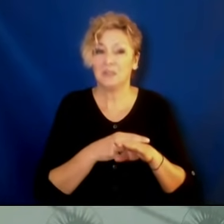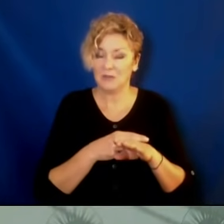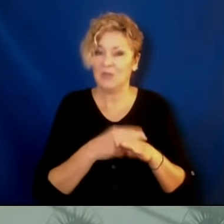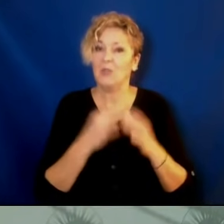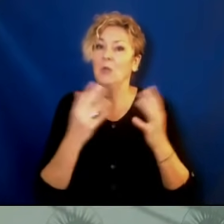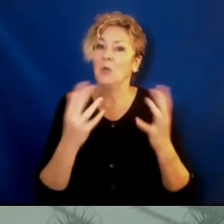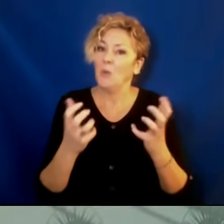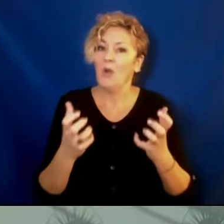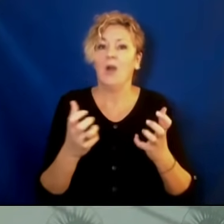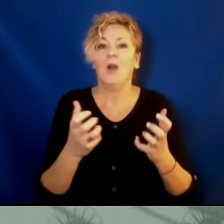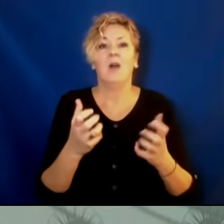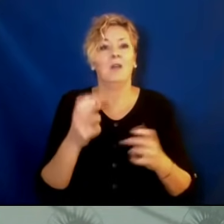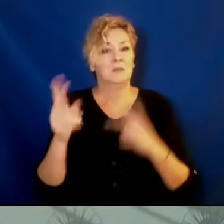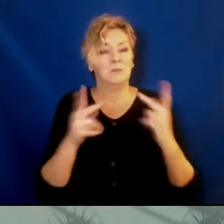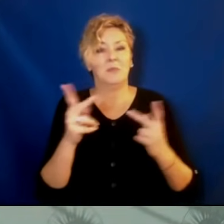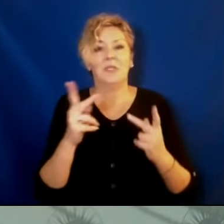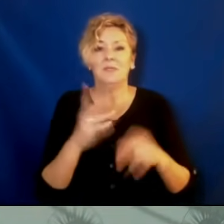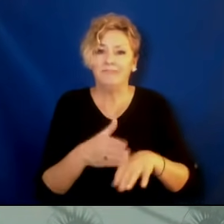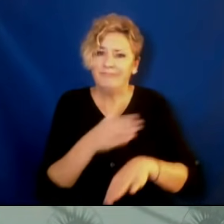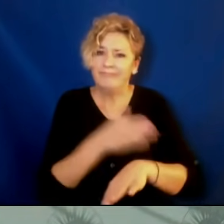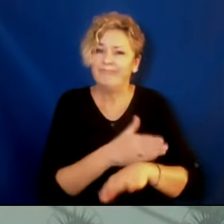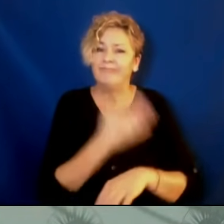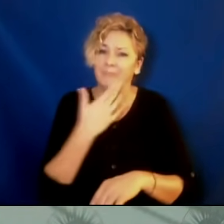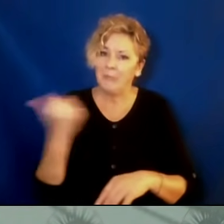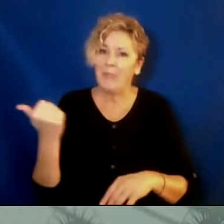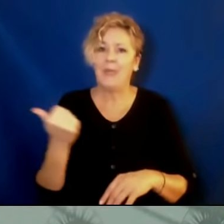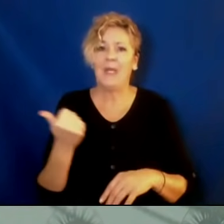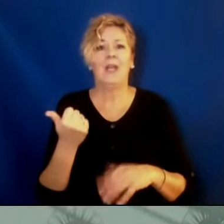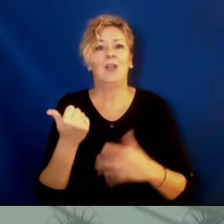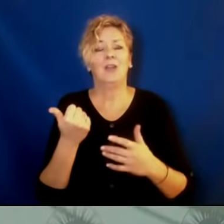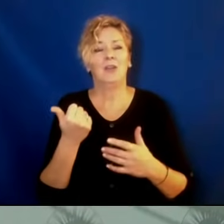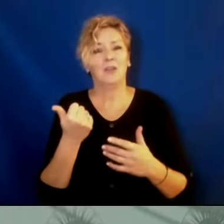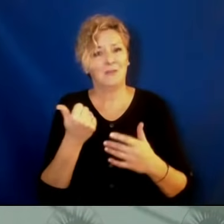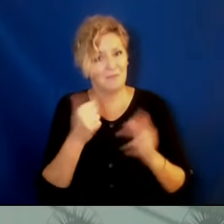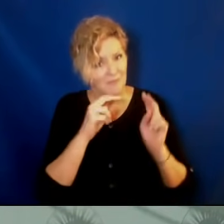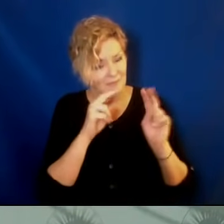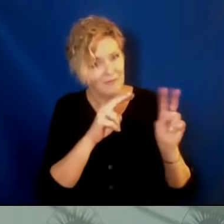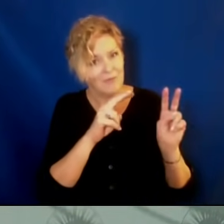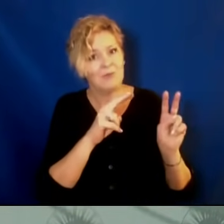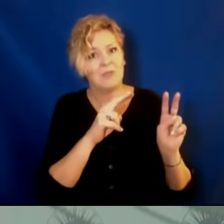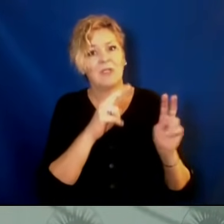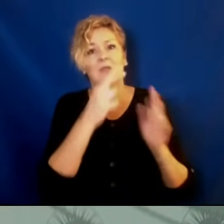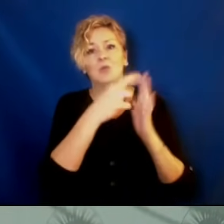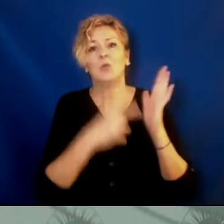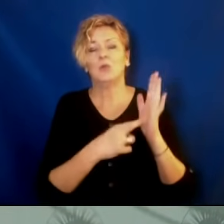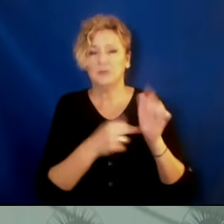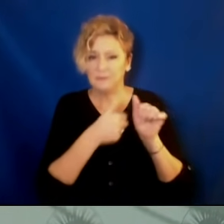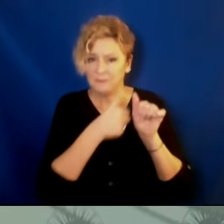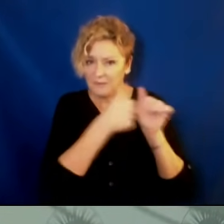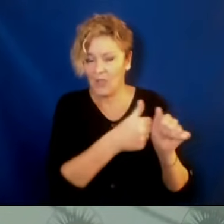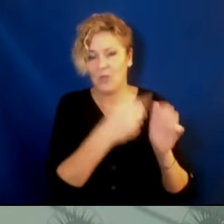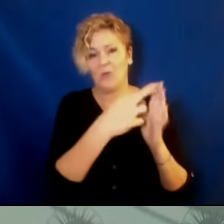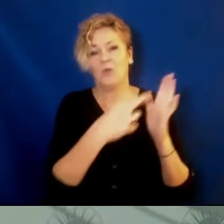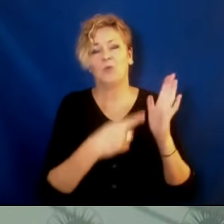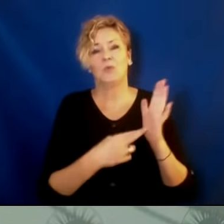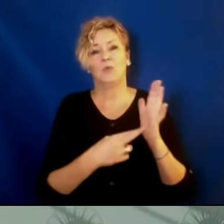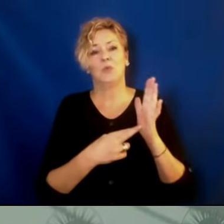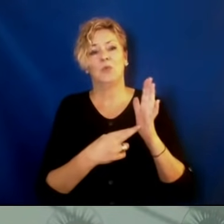the situation can change. This is a COVID-19 is something designed to transmit and so, or at least, so it appears.